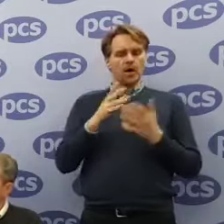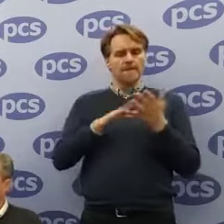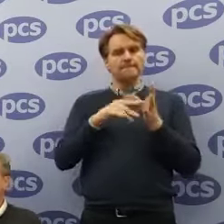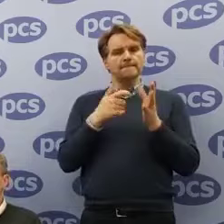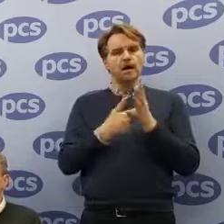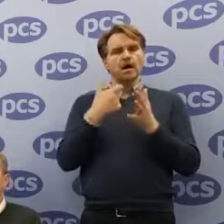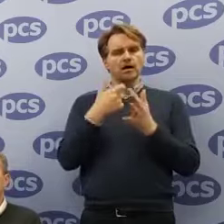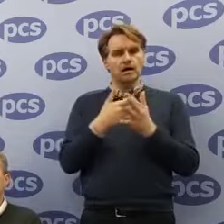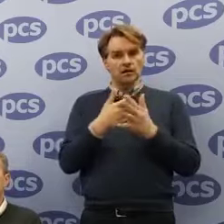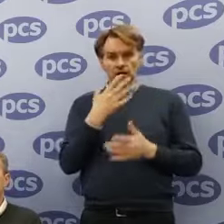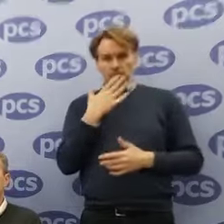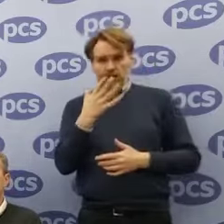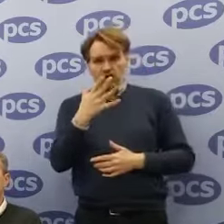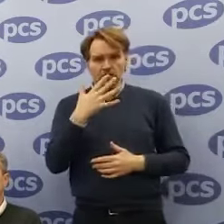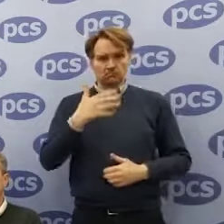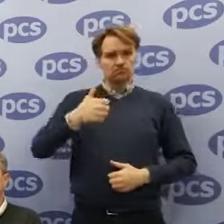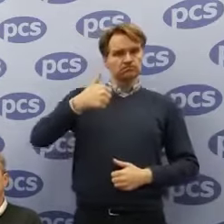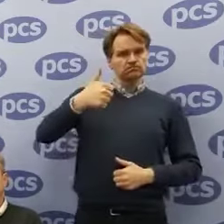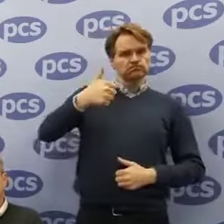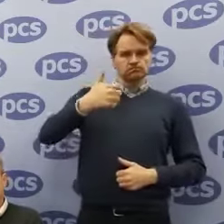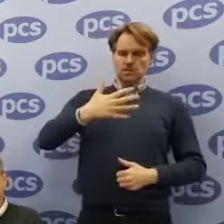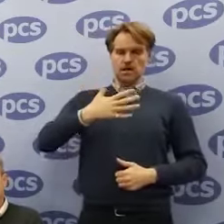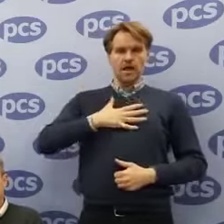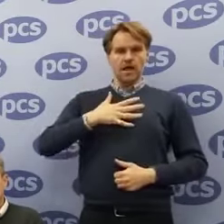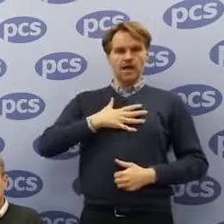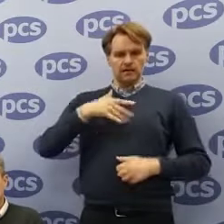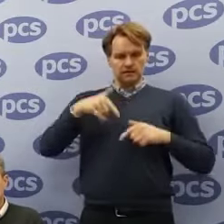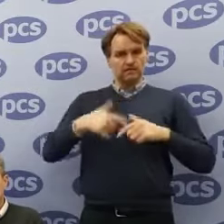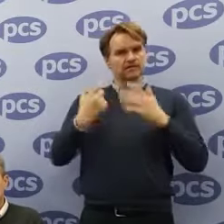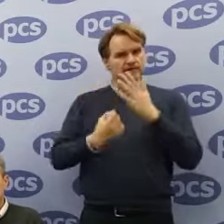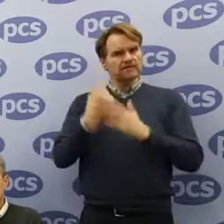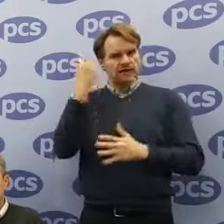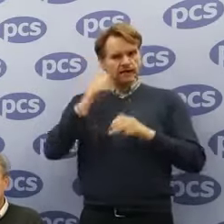Facebook live so that as many members as possible get to see what is likely